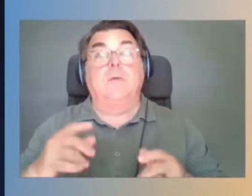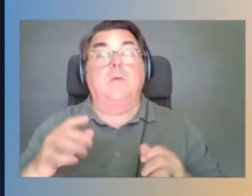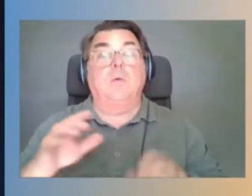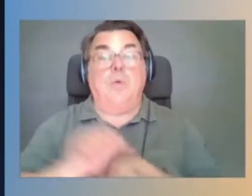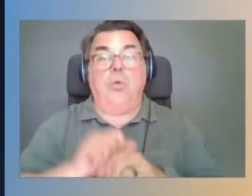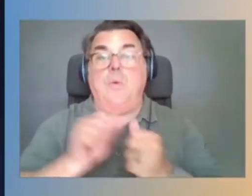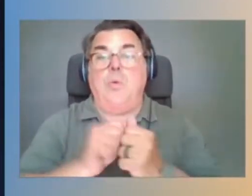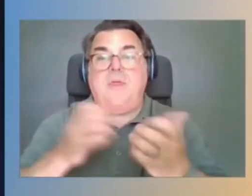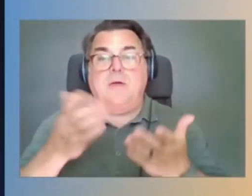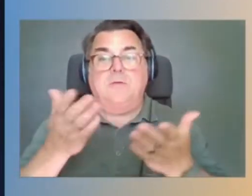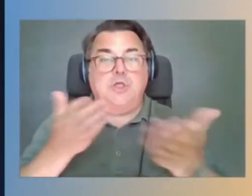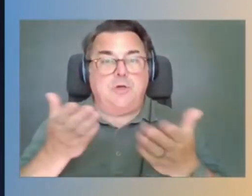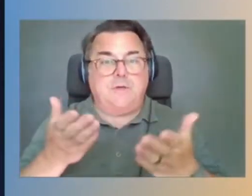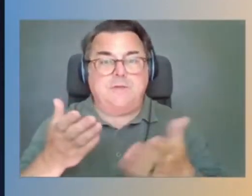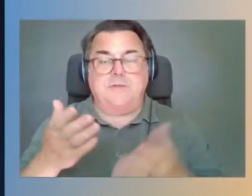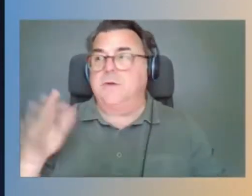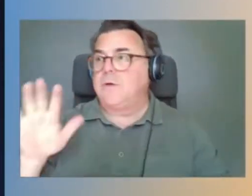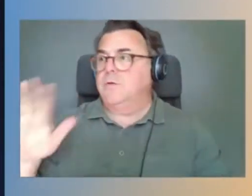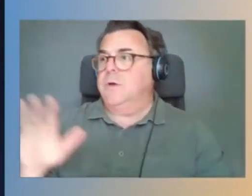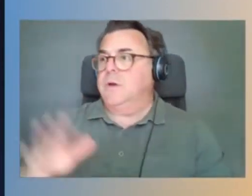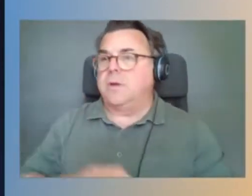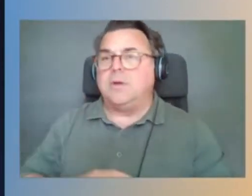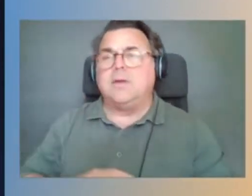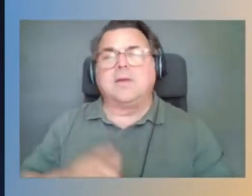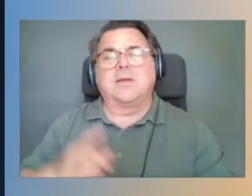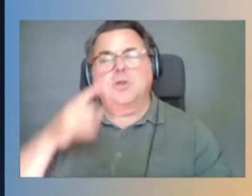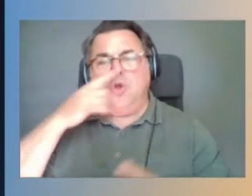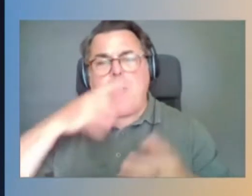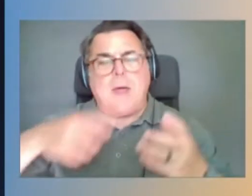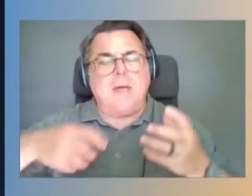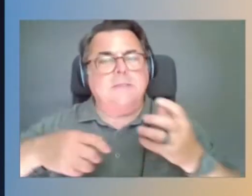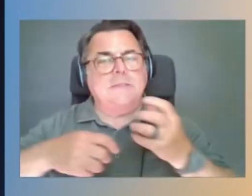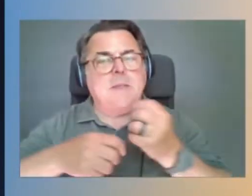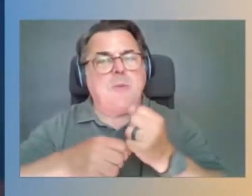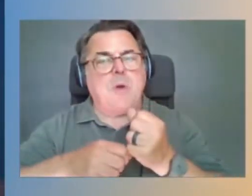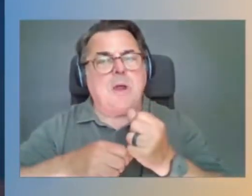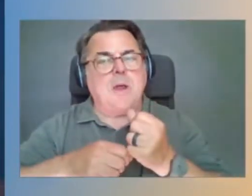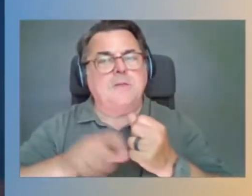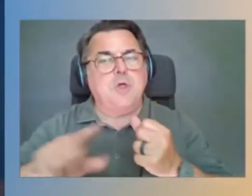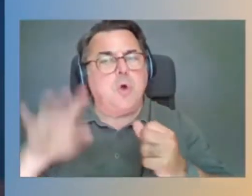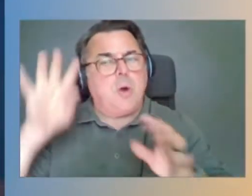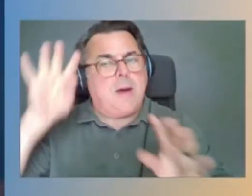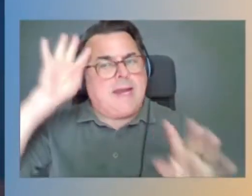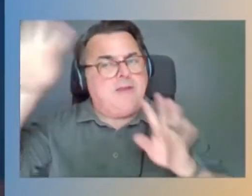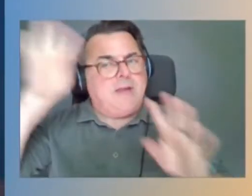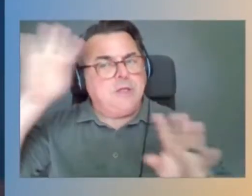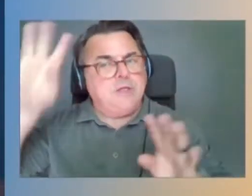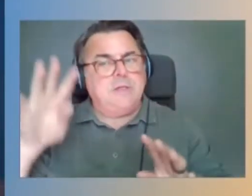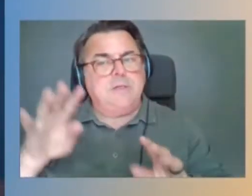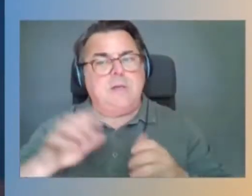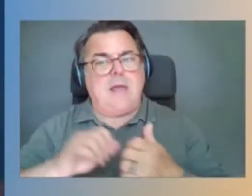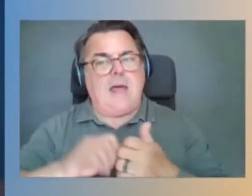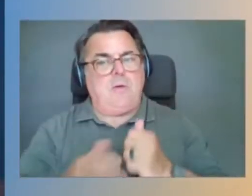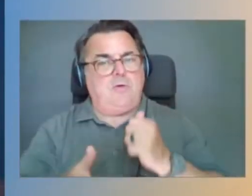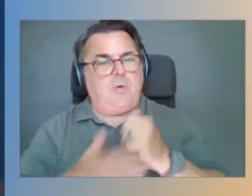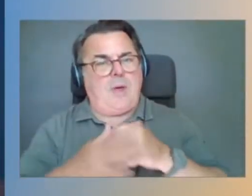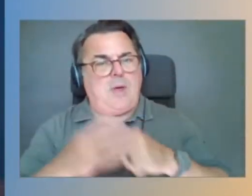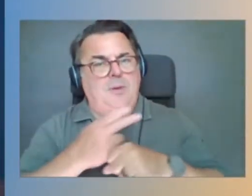Awesome, can you summarize some of these innovations and how we help customers really cost optimize?